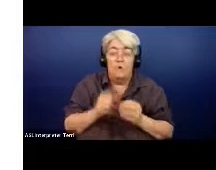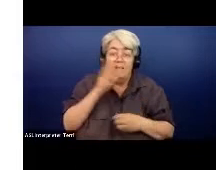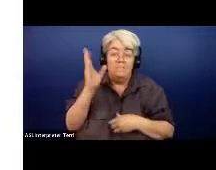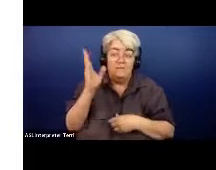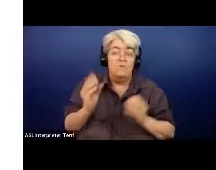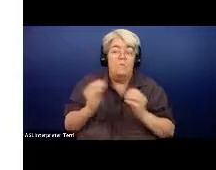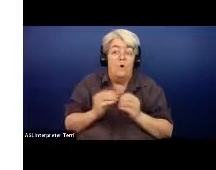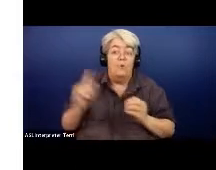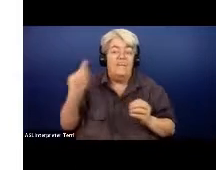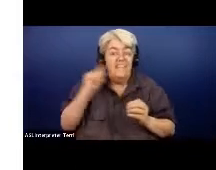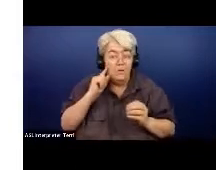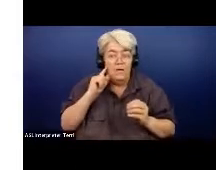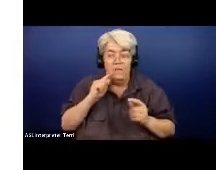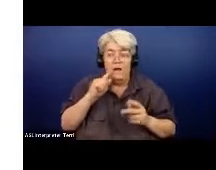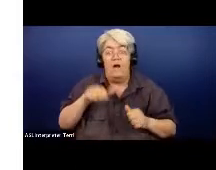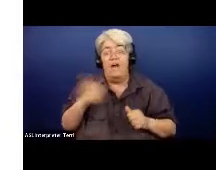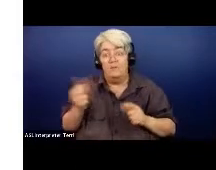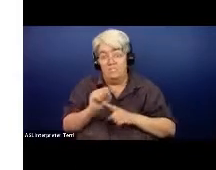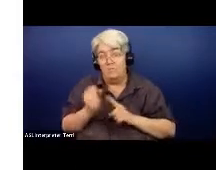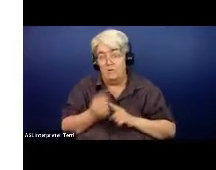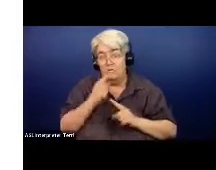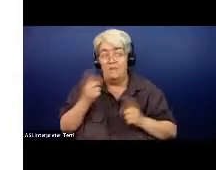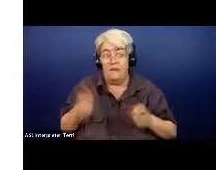about more and more cases that had happened.